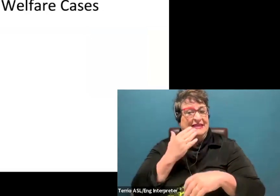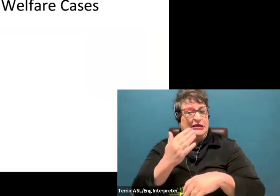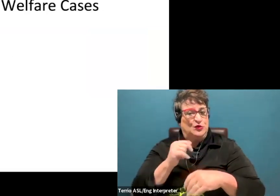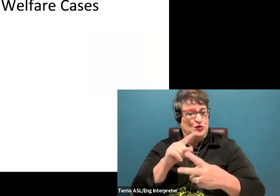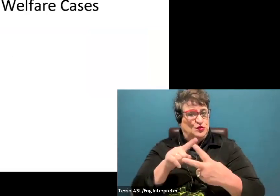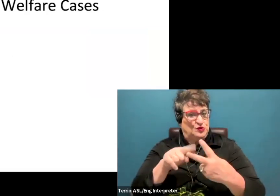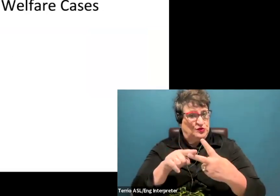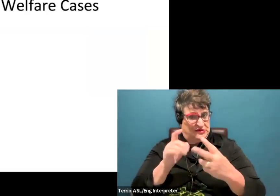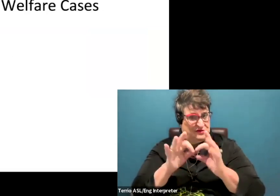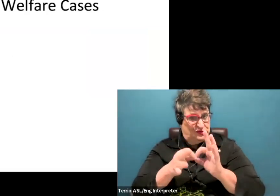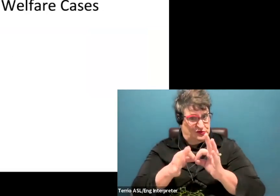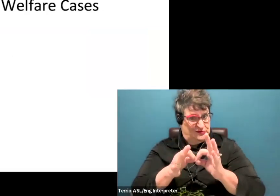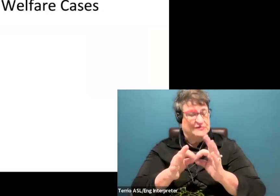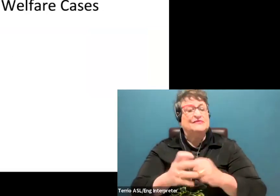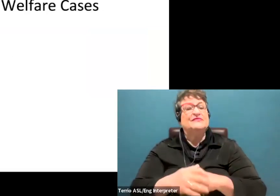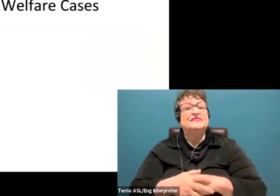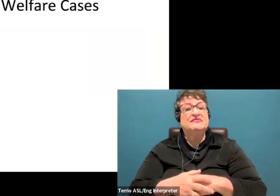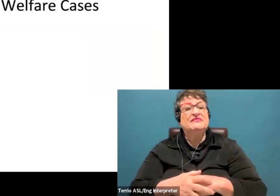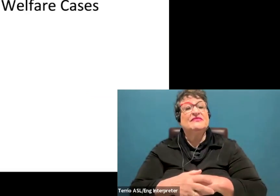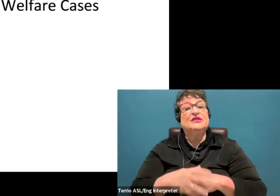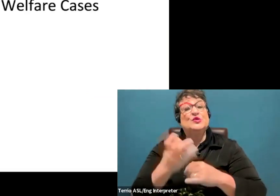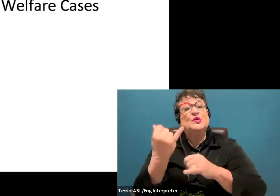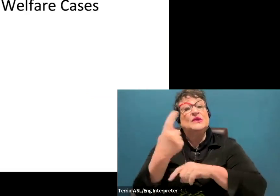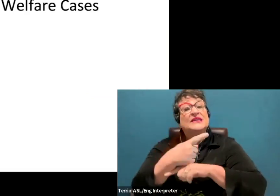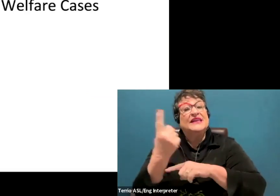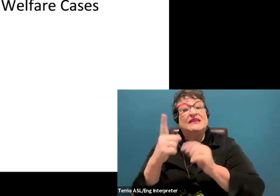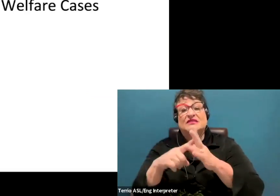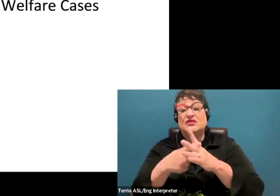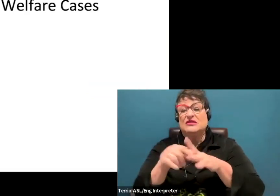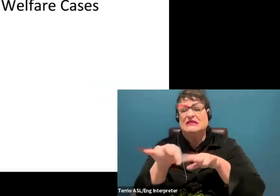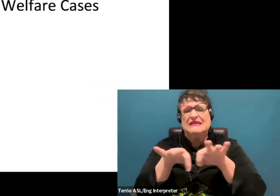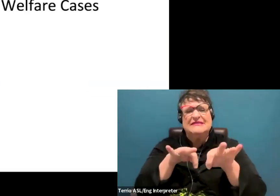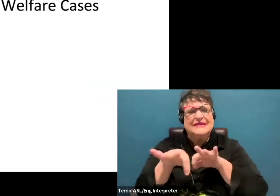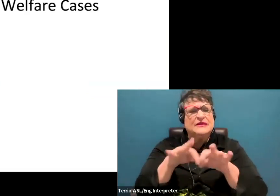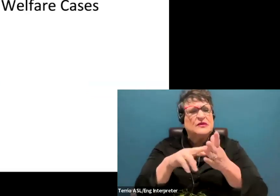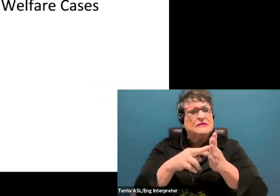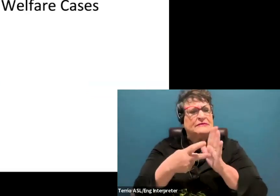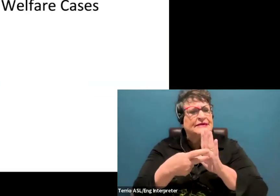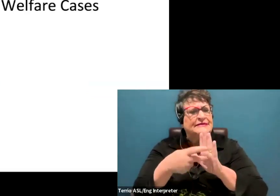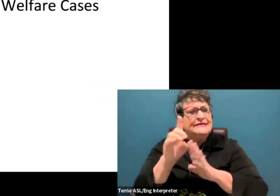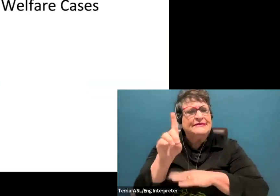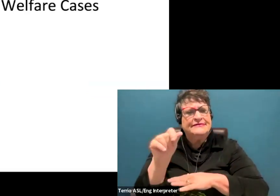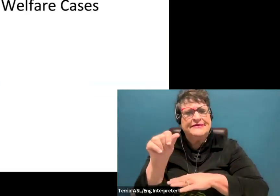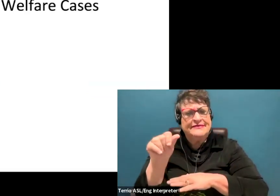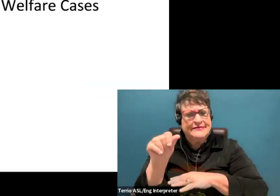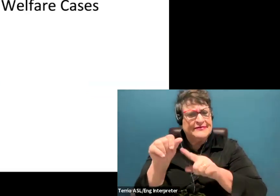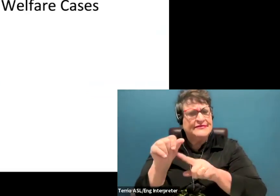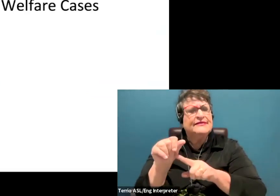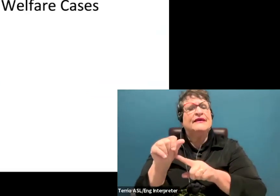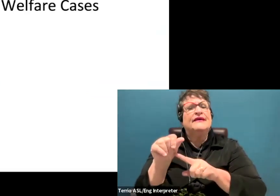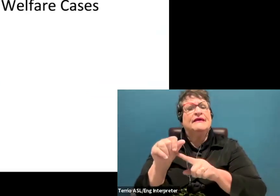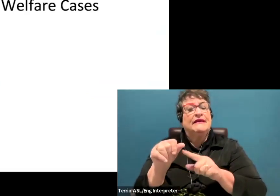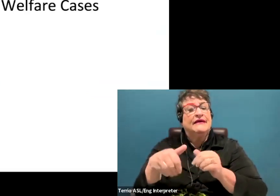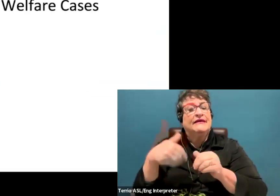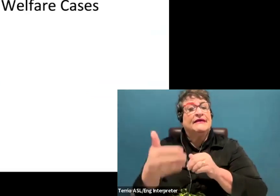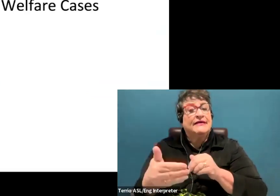We're going to start today with definitions of disability. Then we'll move on to the basics of Title two.